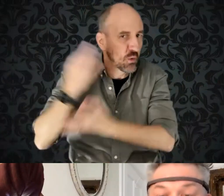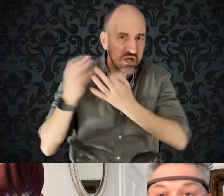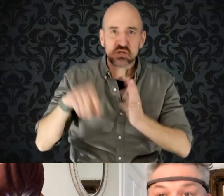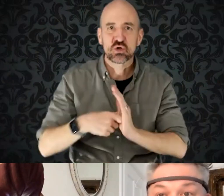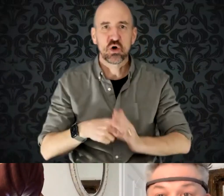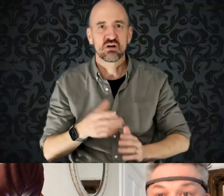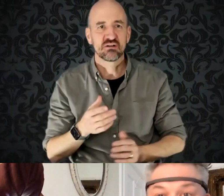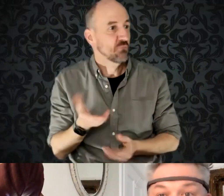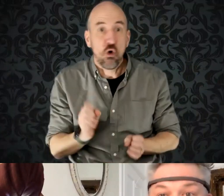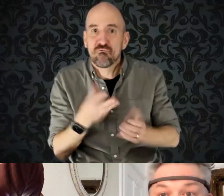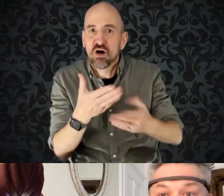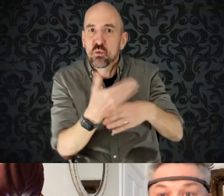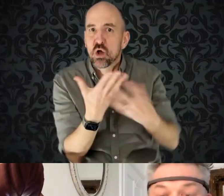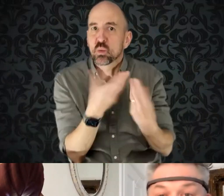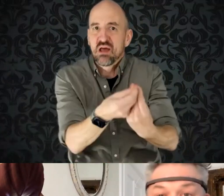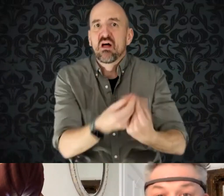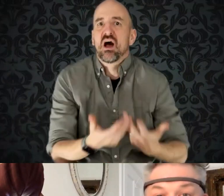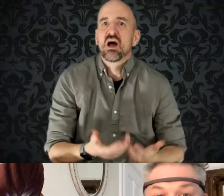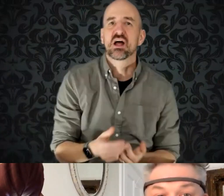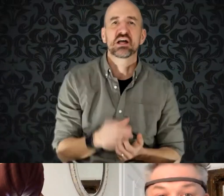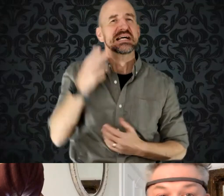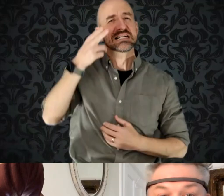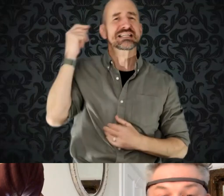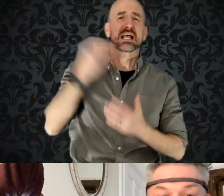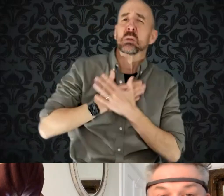We have populated the chat box with links to both of